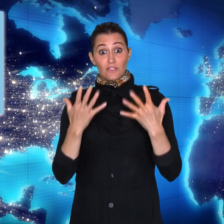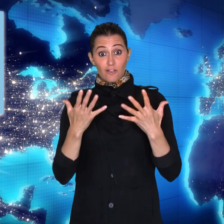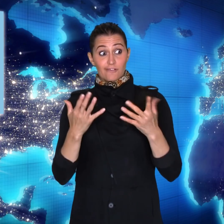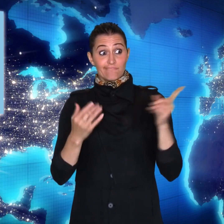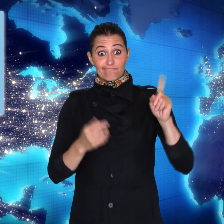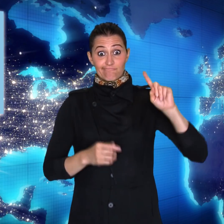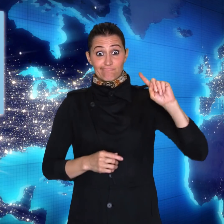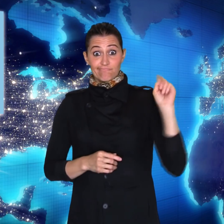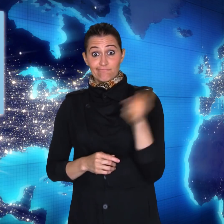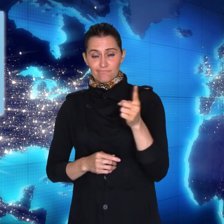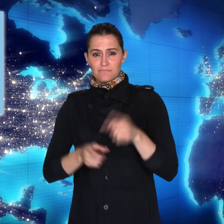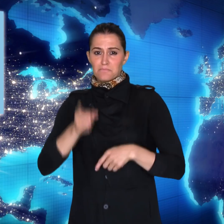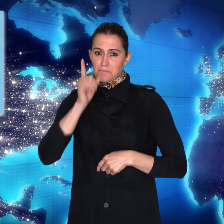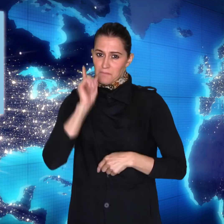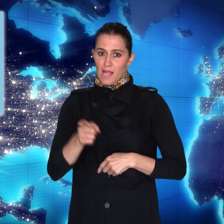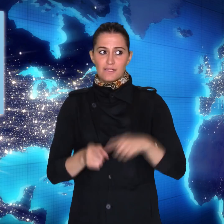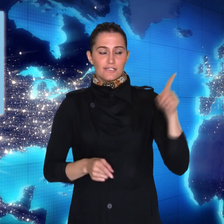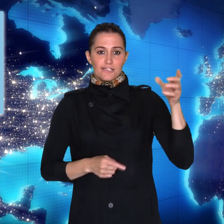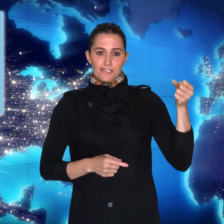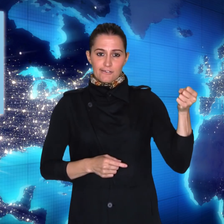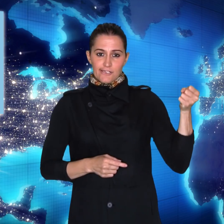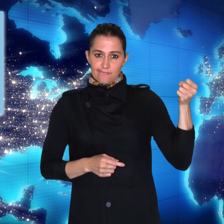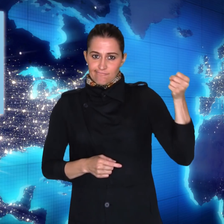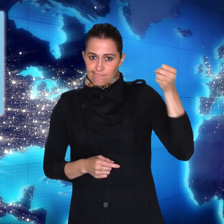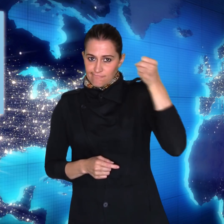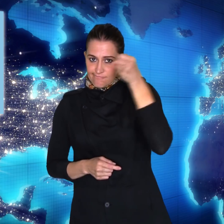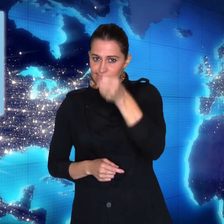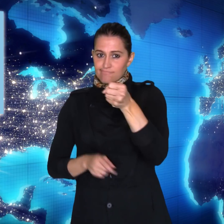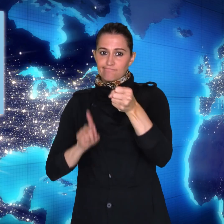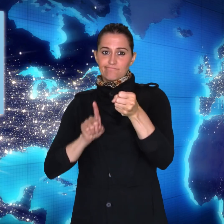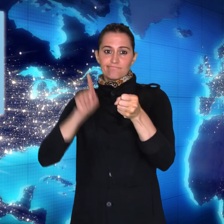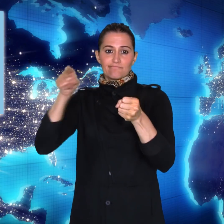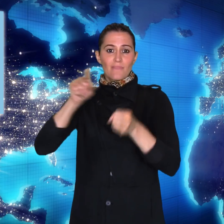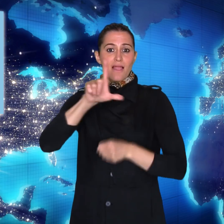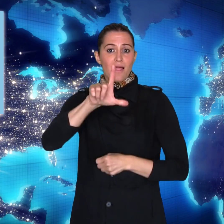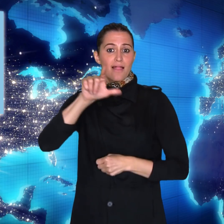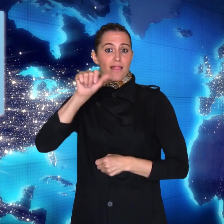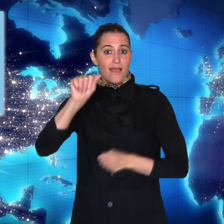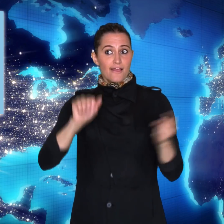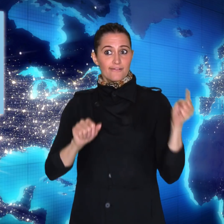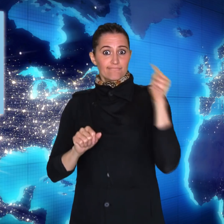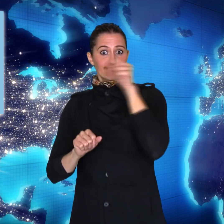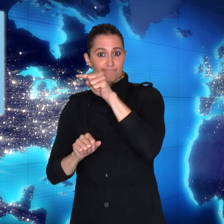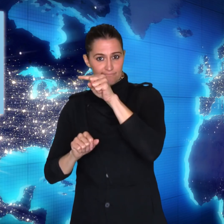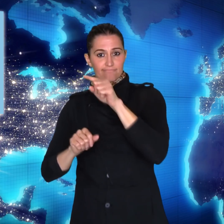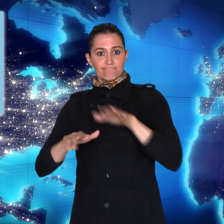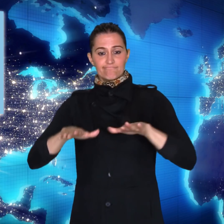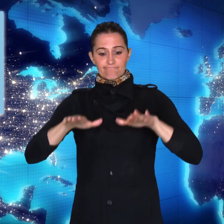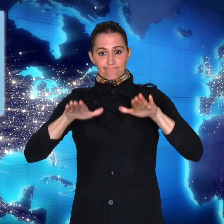She will be extradited to Los Angeles